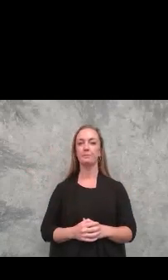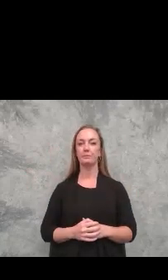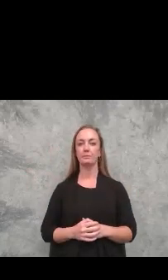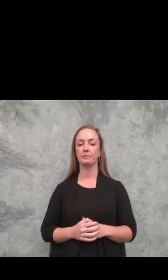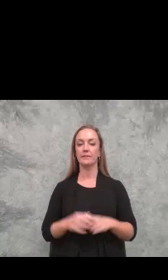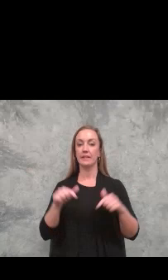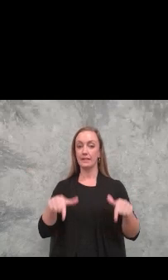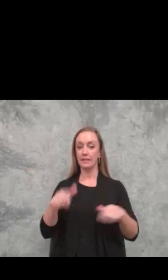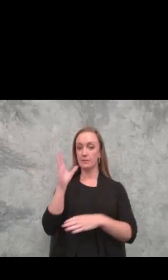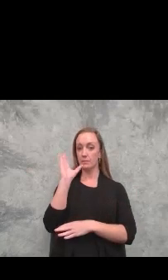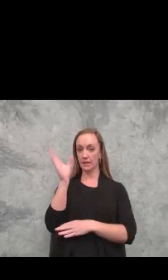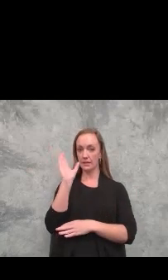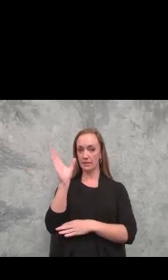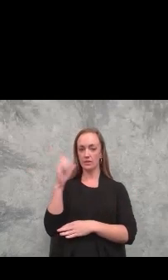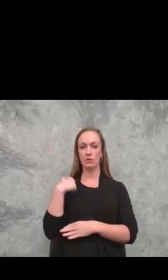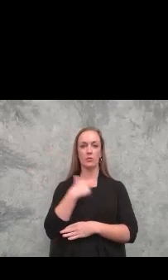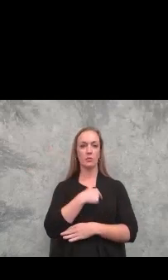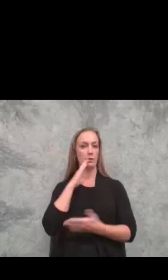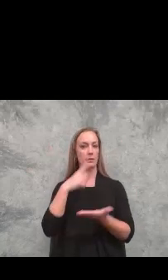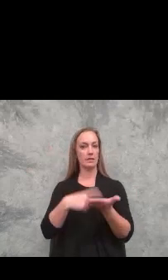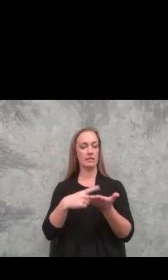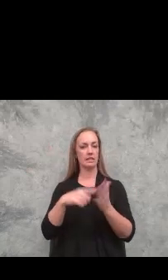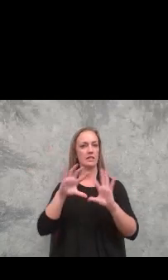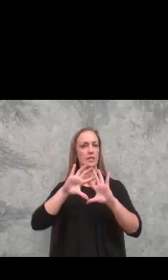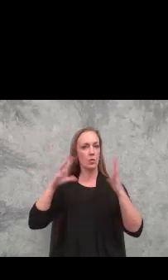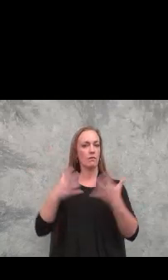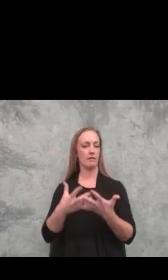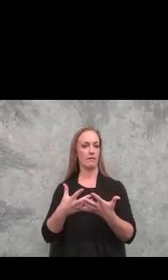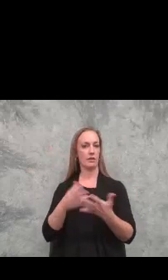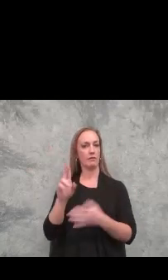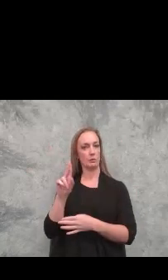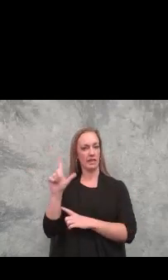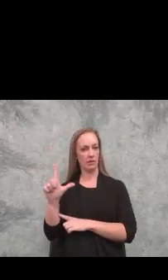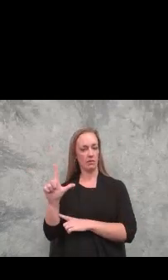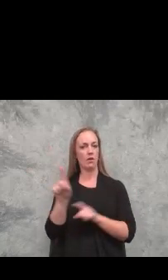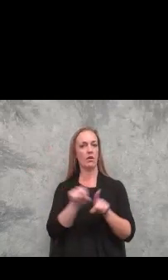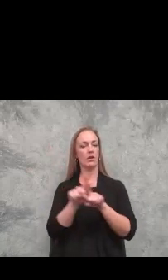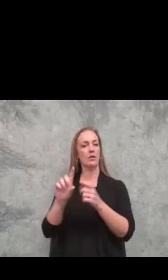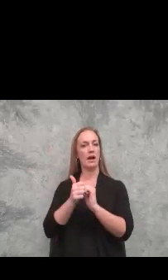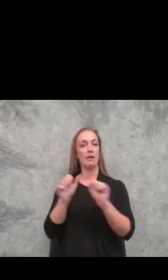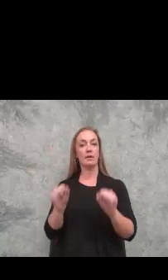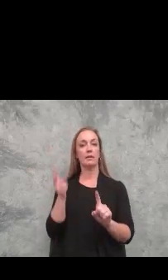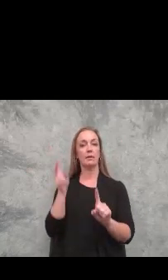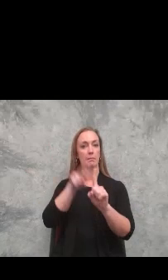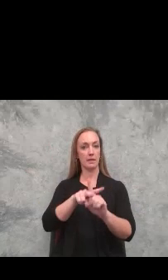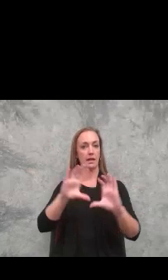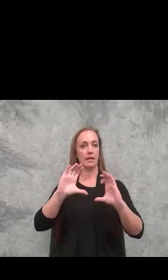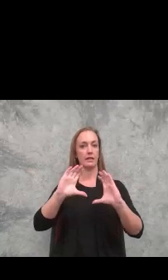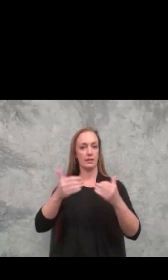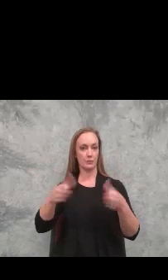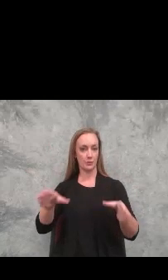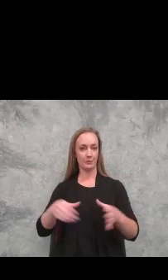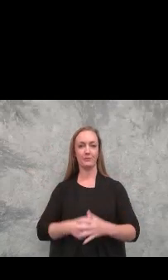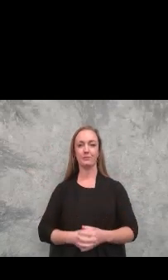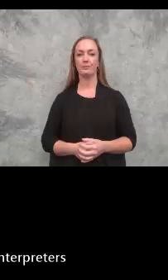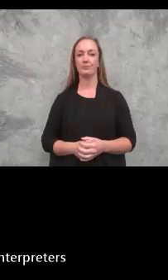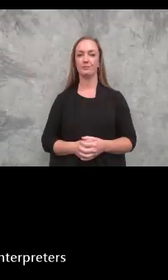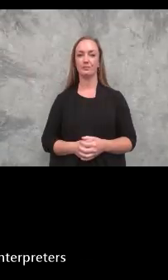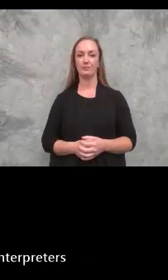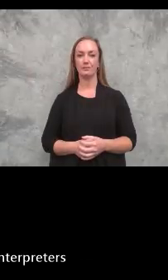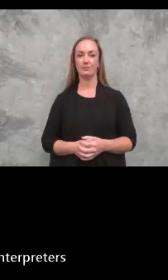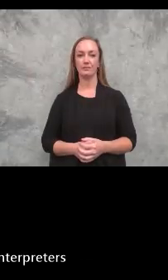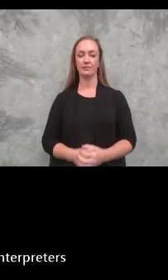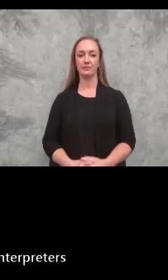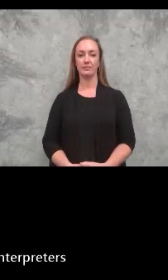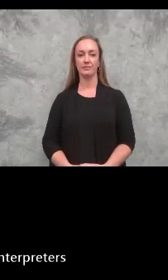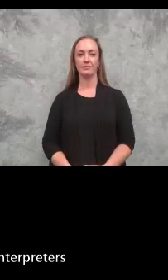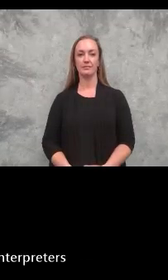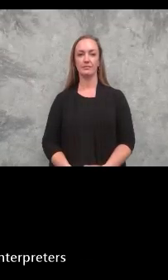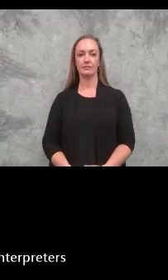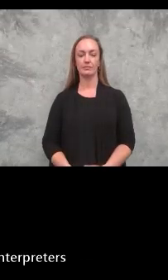In this presentation, we will discuss an overview of UDL and how it can be applied to the classroom.